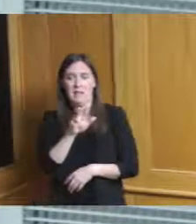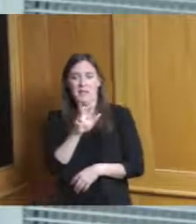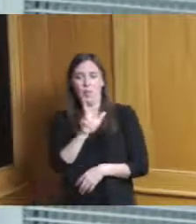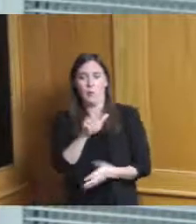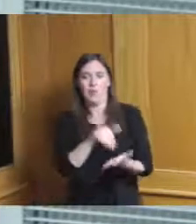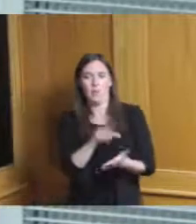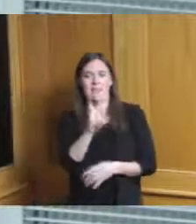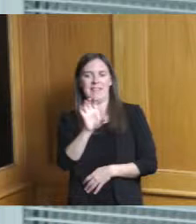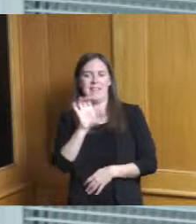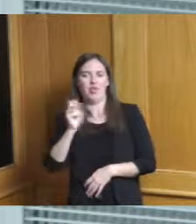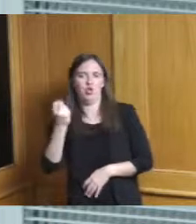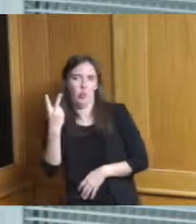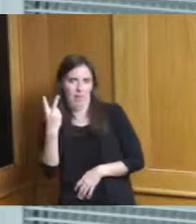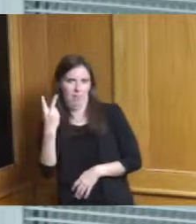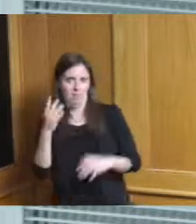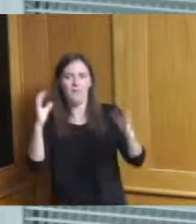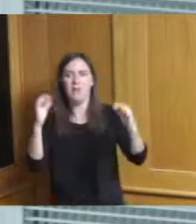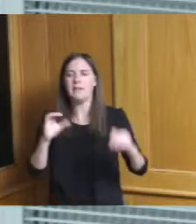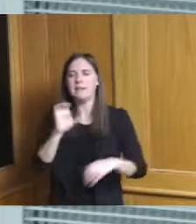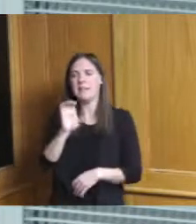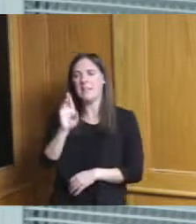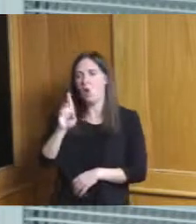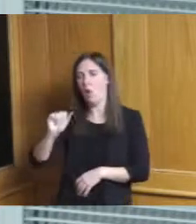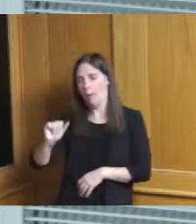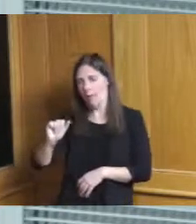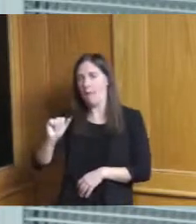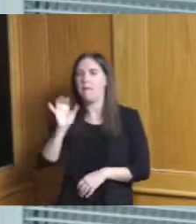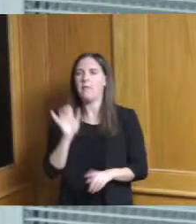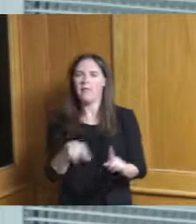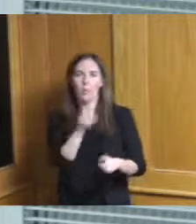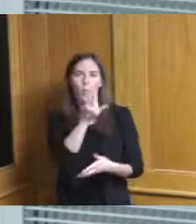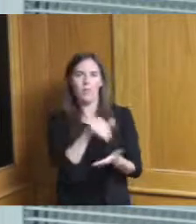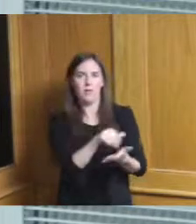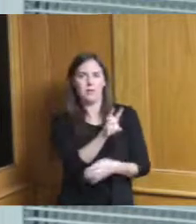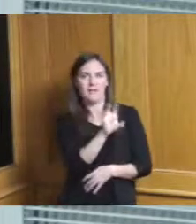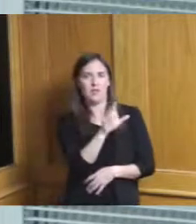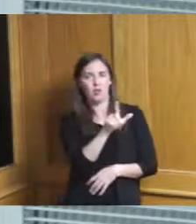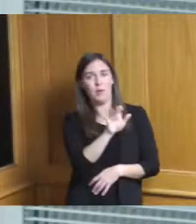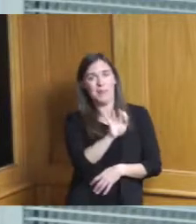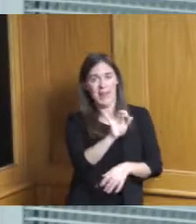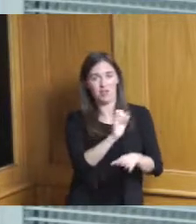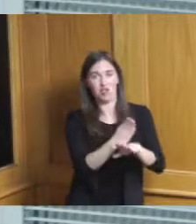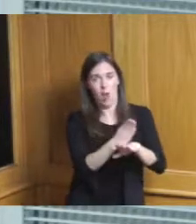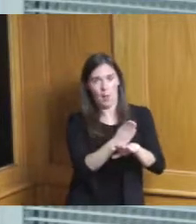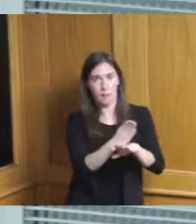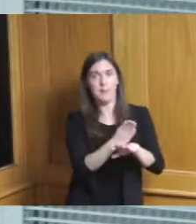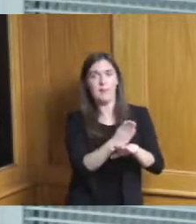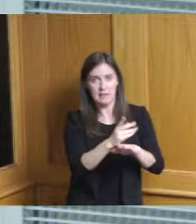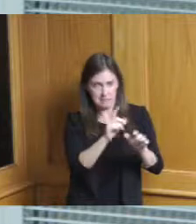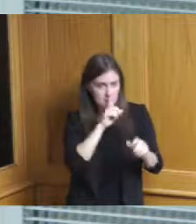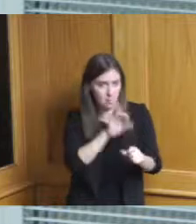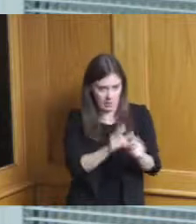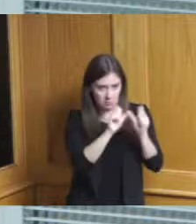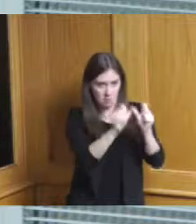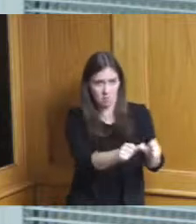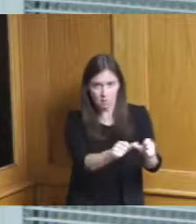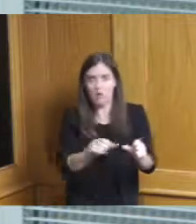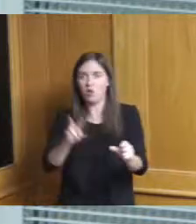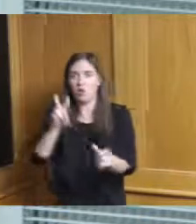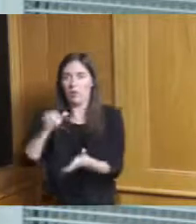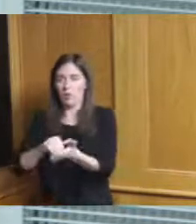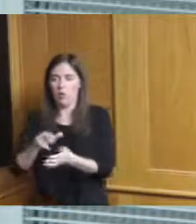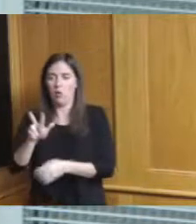and then for the CRA that was 1629 jobs committed to and then 2332 actually achieved